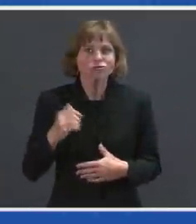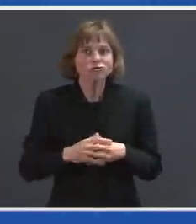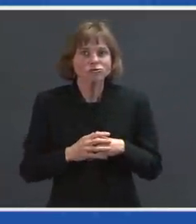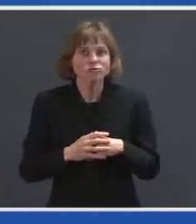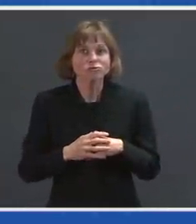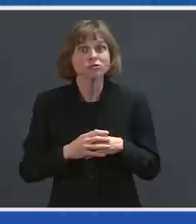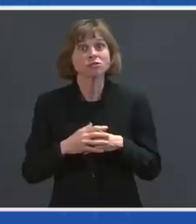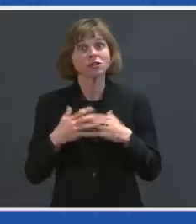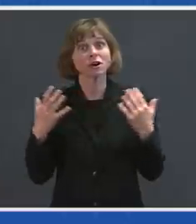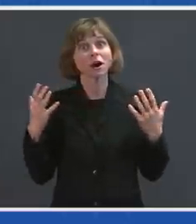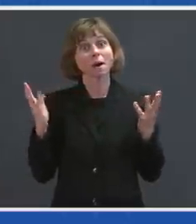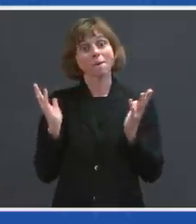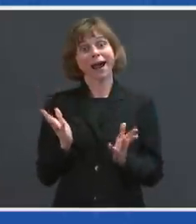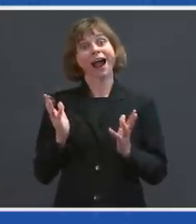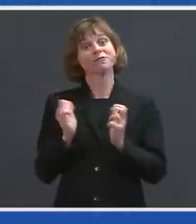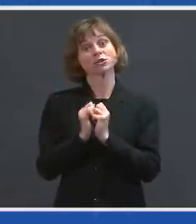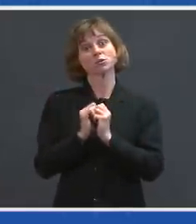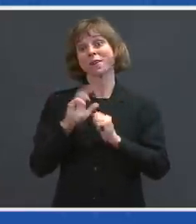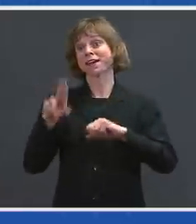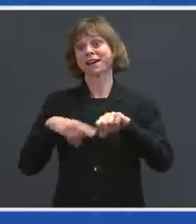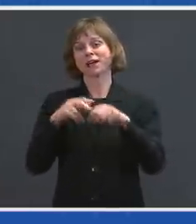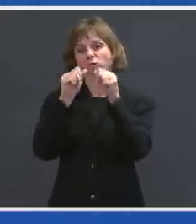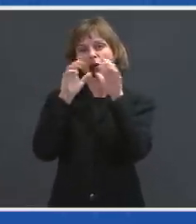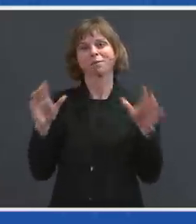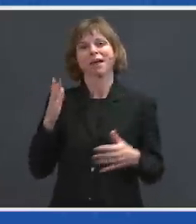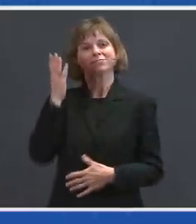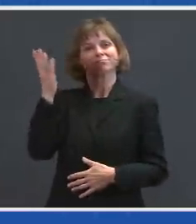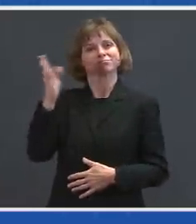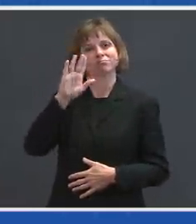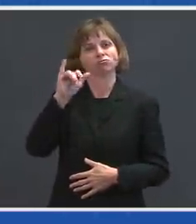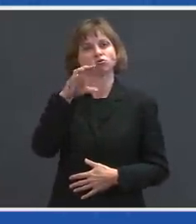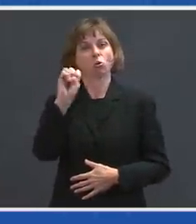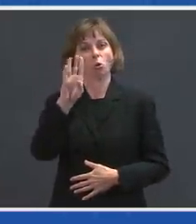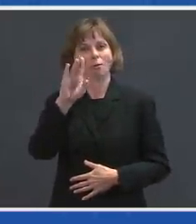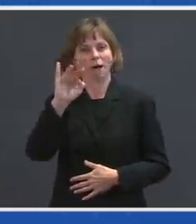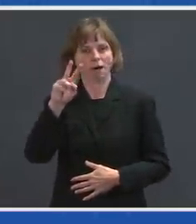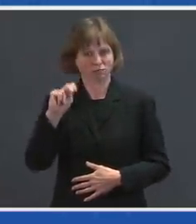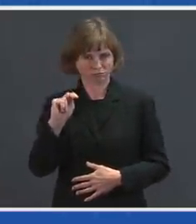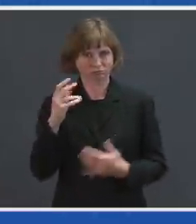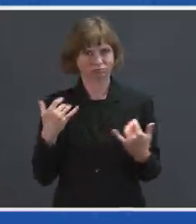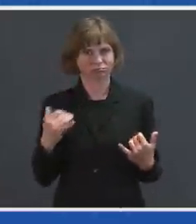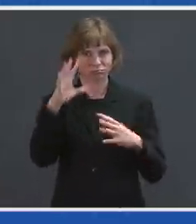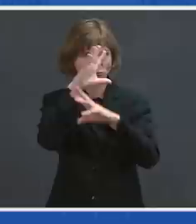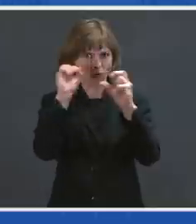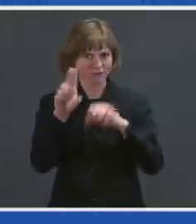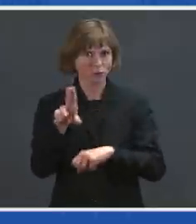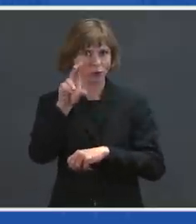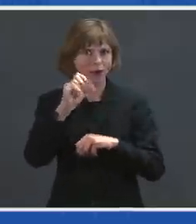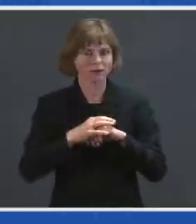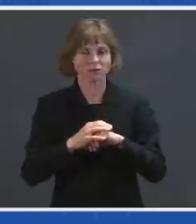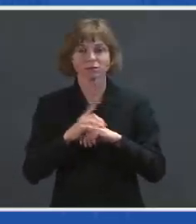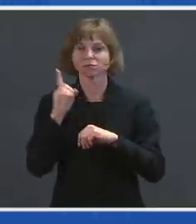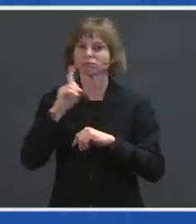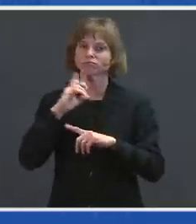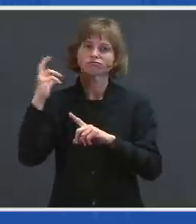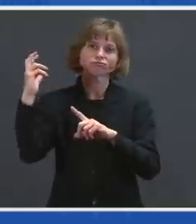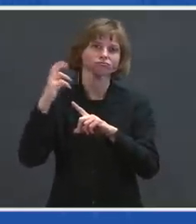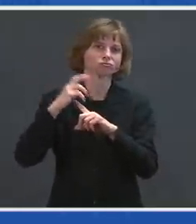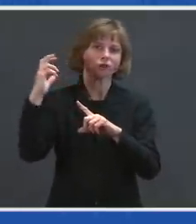our nation is blessed with Joe Biden as president of the United States. He is an extraordinary president.